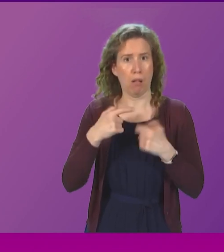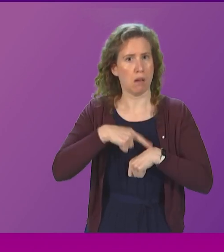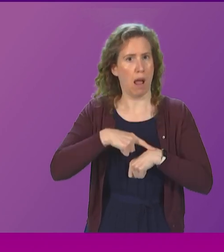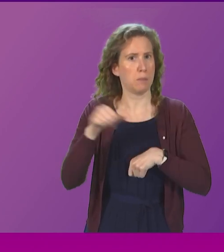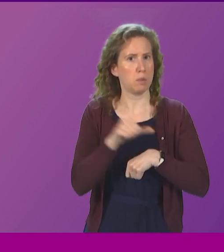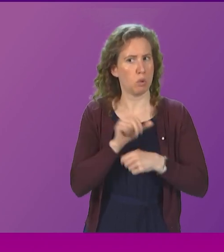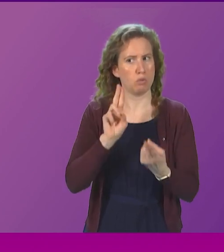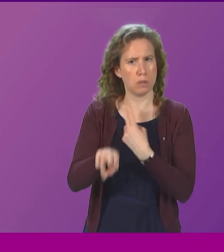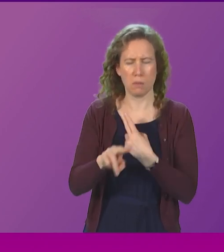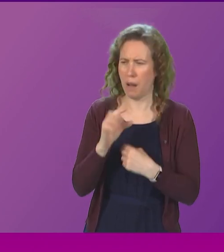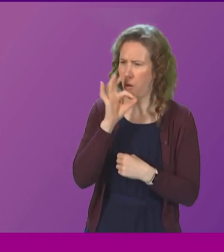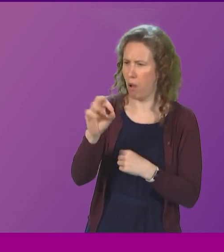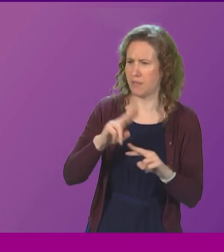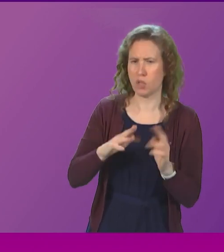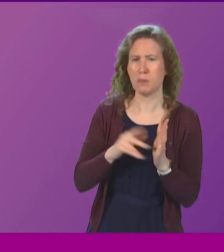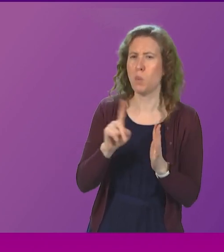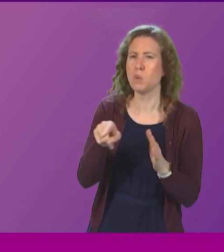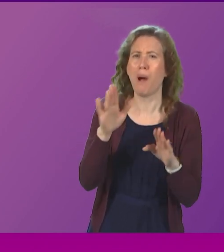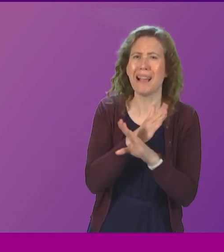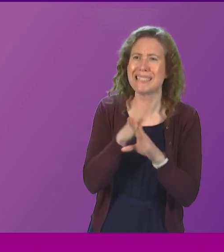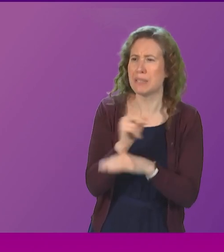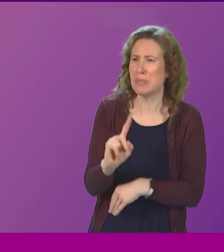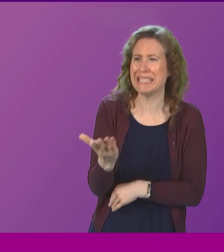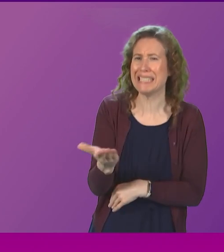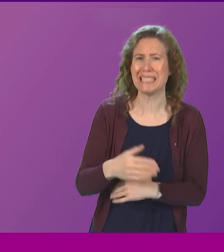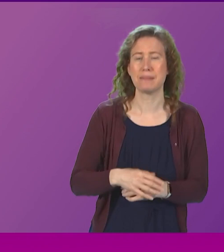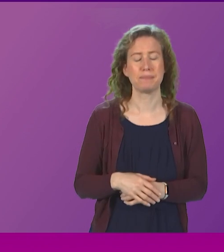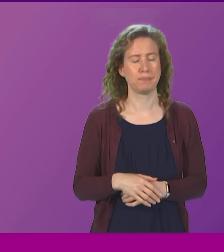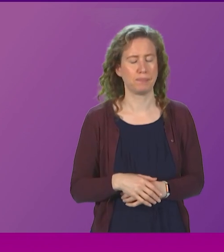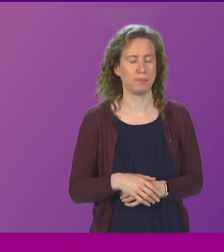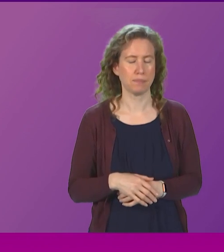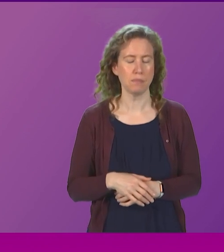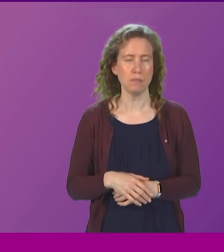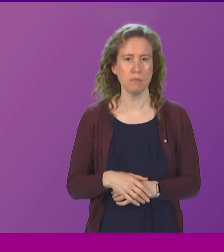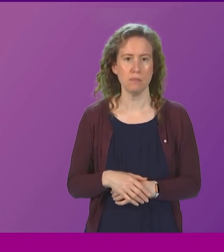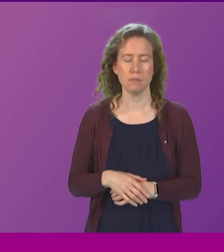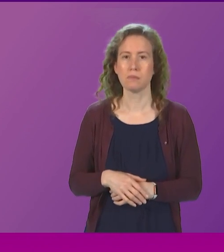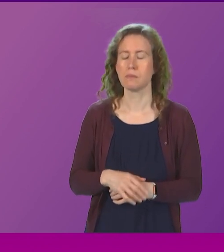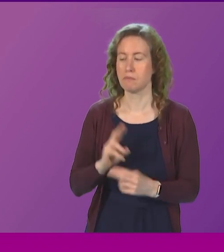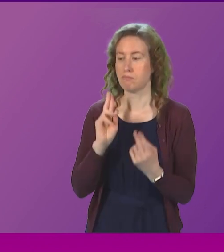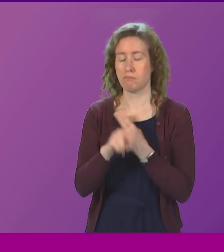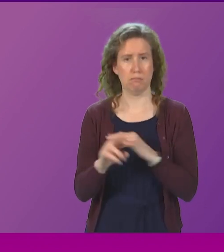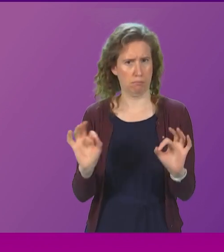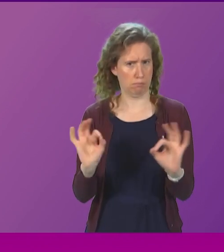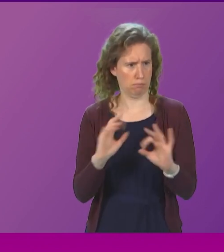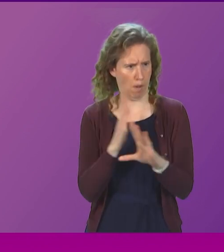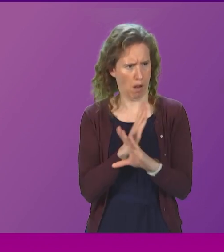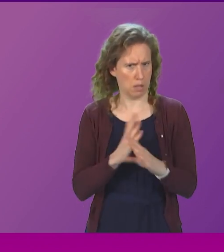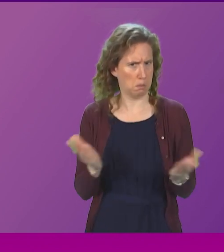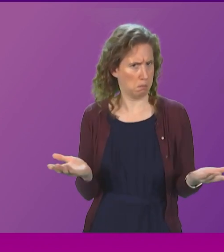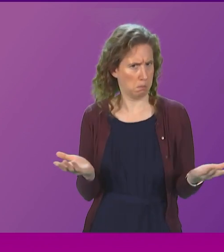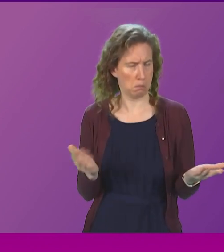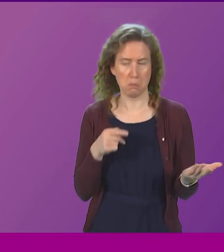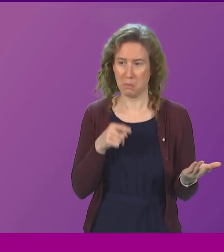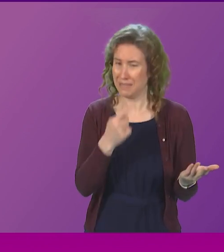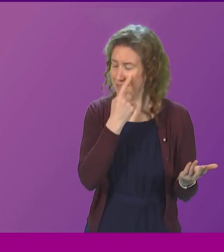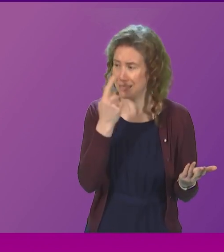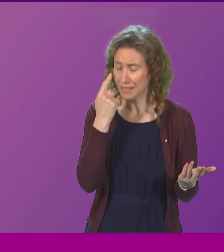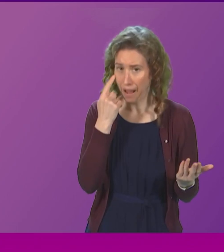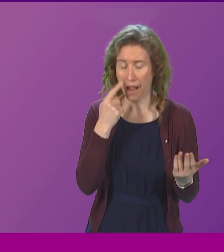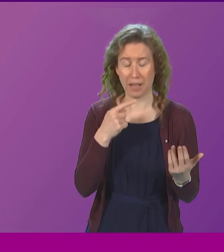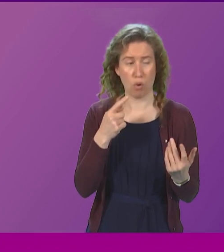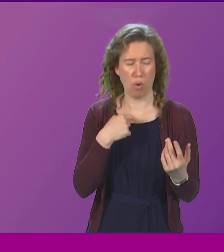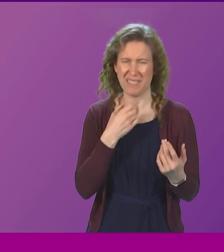There is nothing to hide, and I think that it is a sign of increasing desperation that